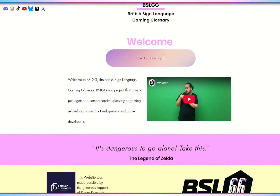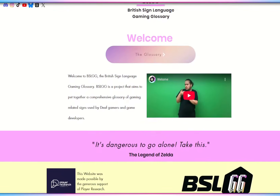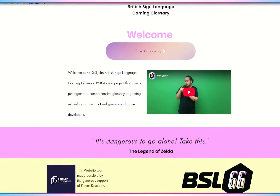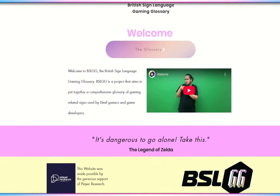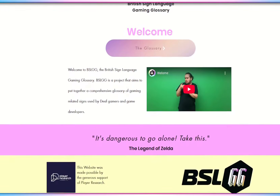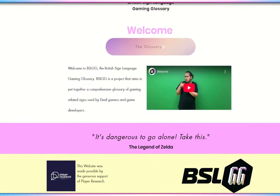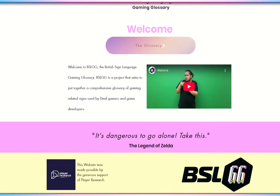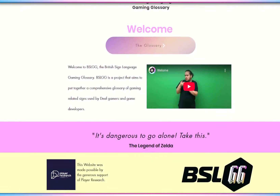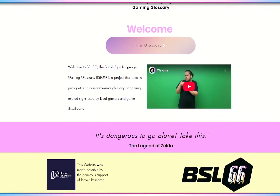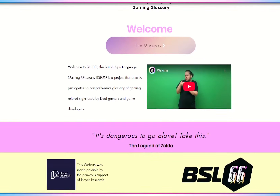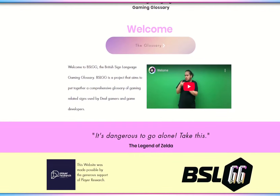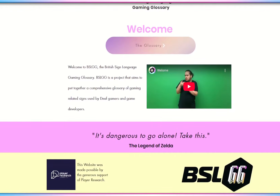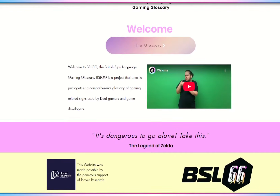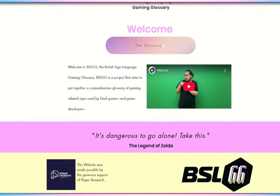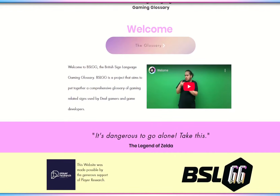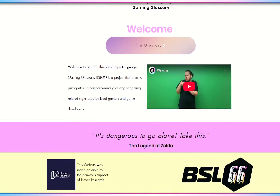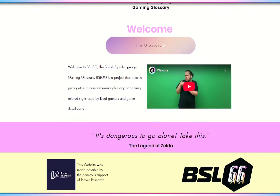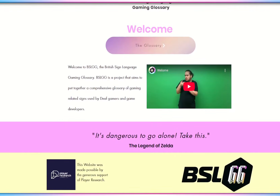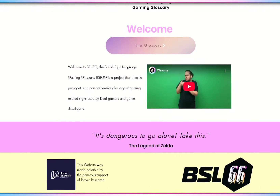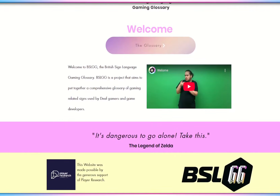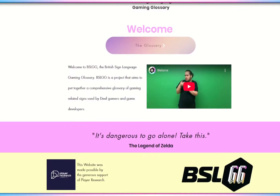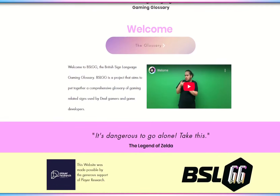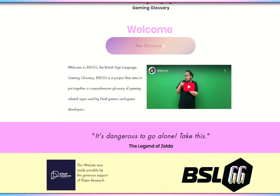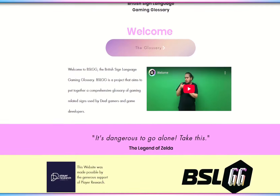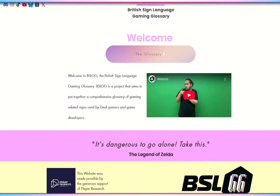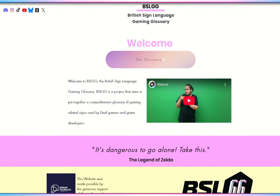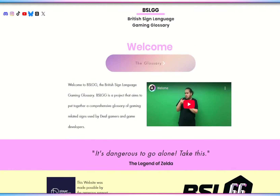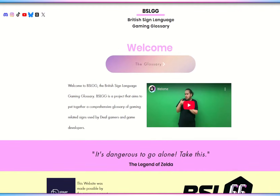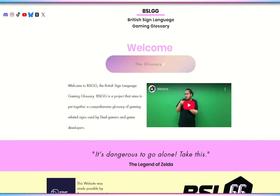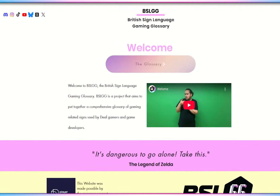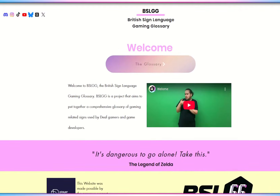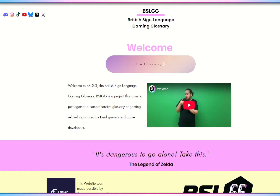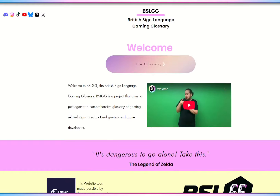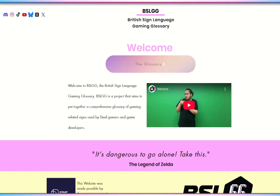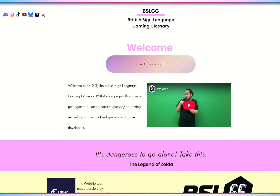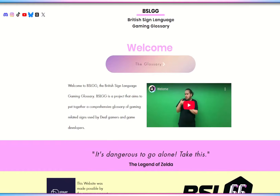That’s why I was so excited recently to see that Cameron Akitt, Accessibility